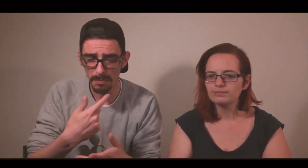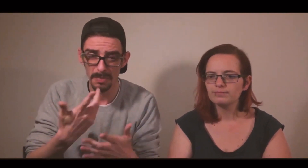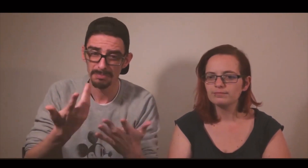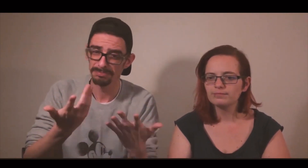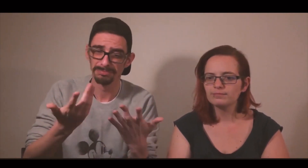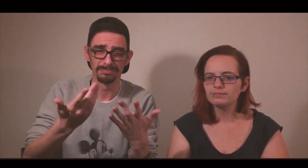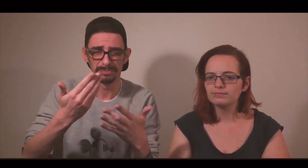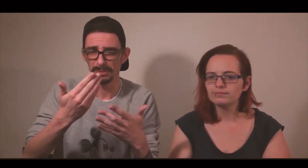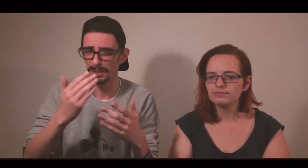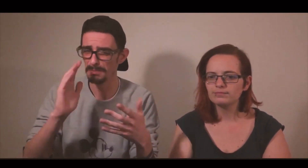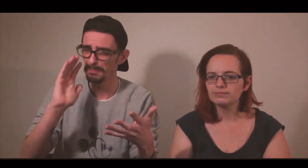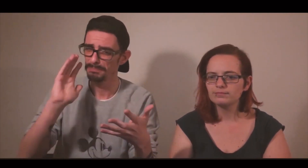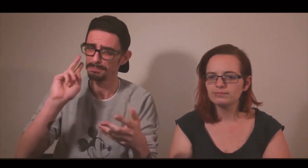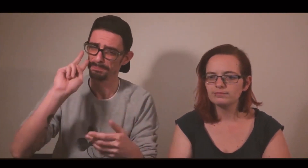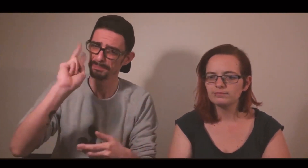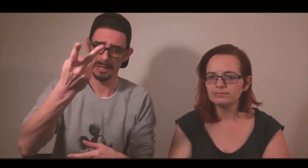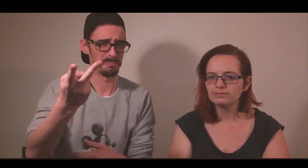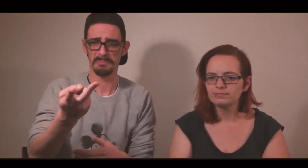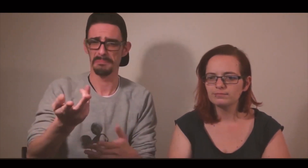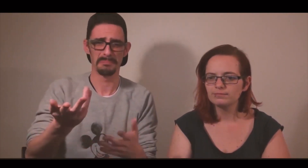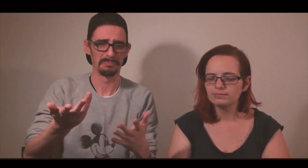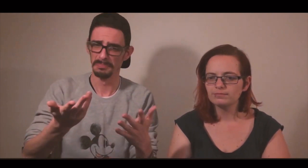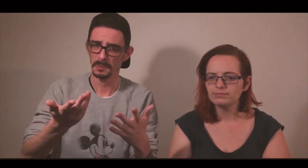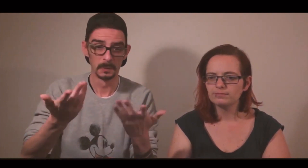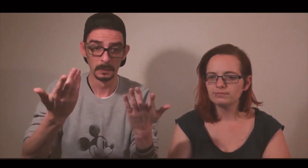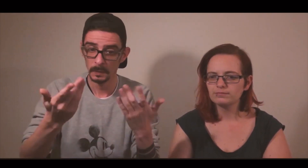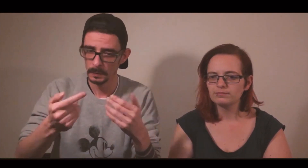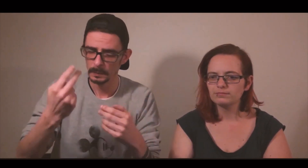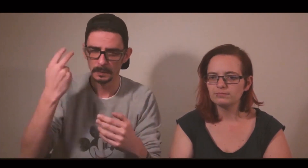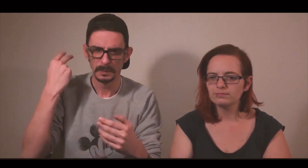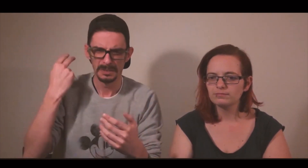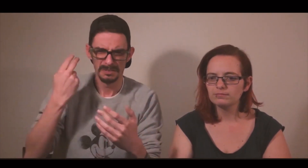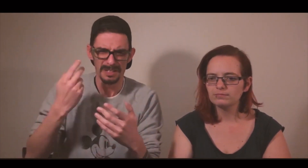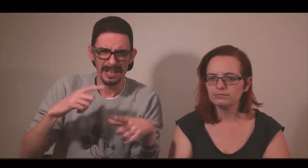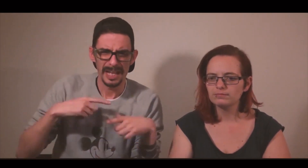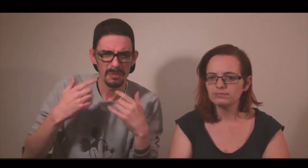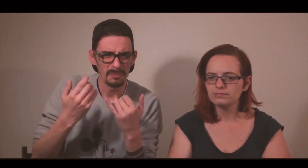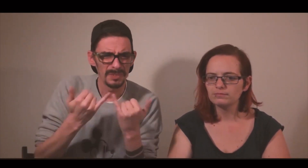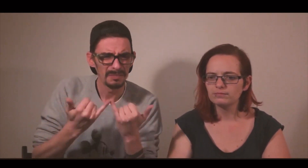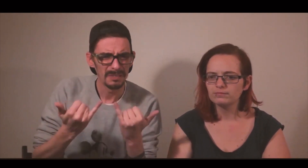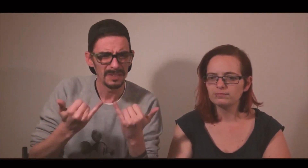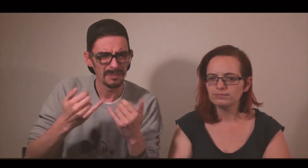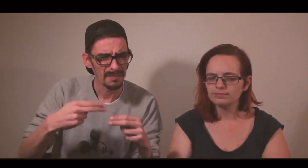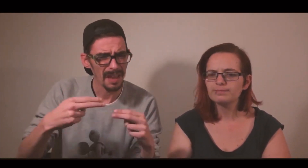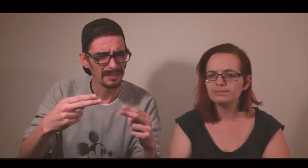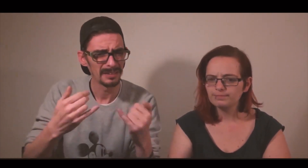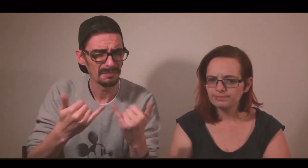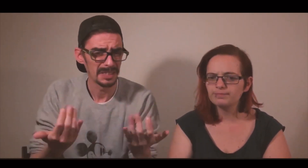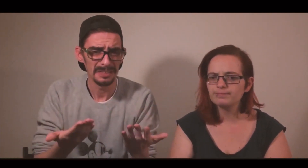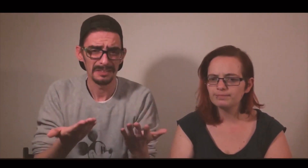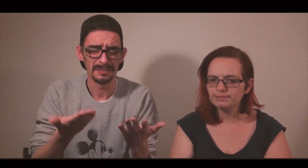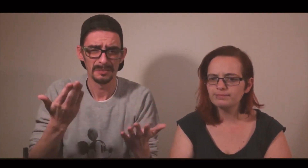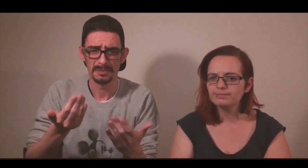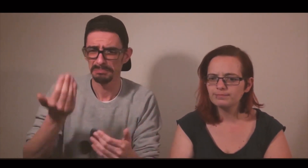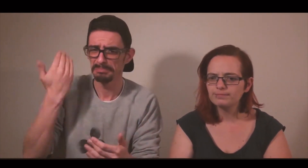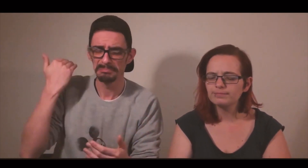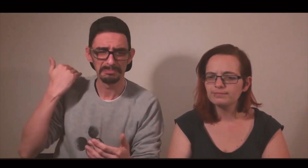until he had completely lost his mind. In retrospect, there is only one life with sound and tone.